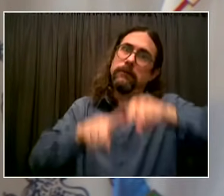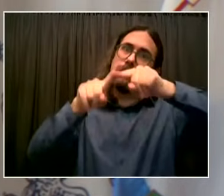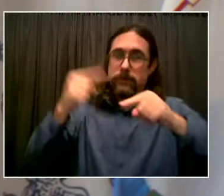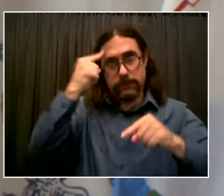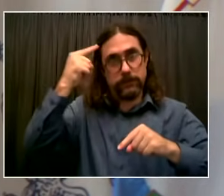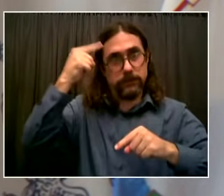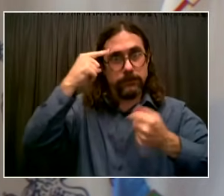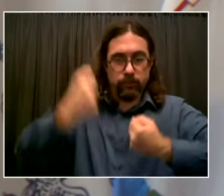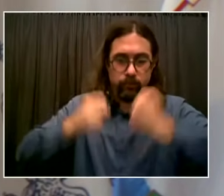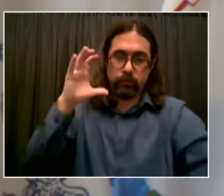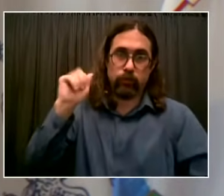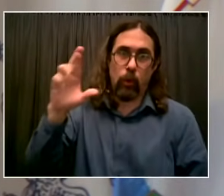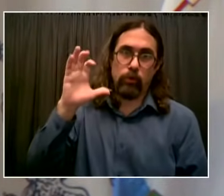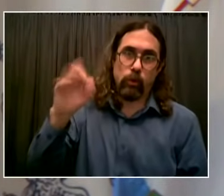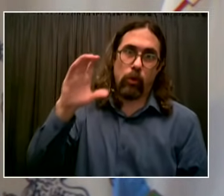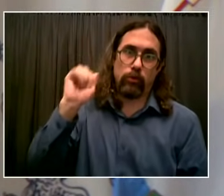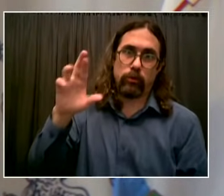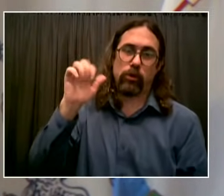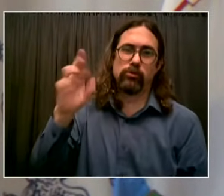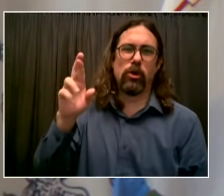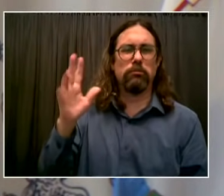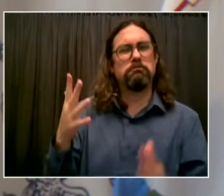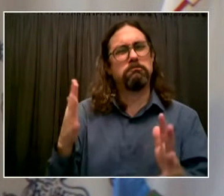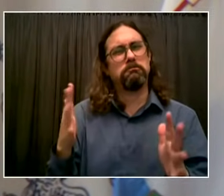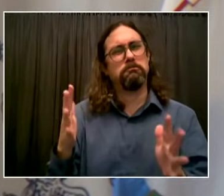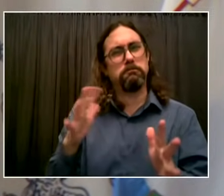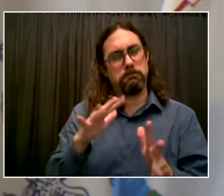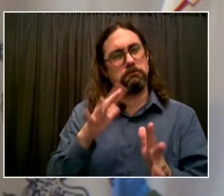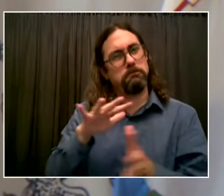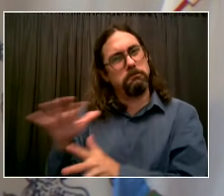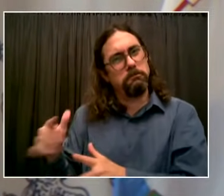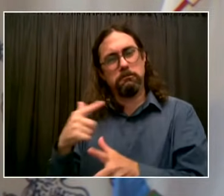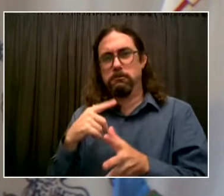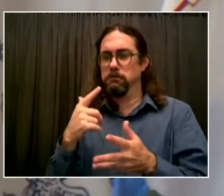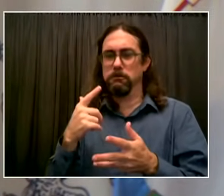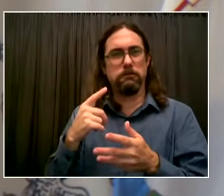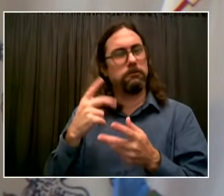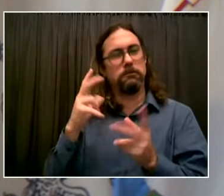CARS THAT ARE A BIG PART OF THAT CONVERSATION. THIS IS WHY I'M VERY HAPPY WITH